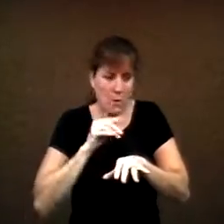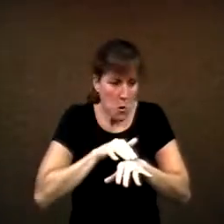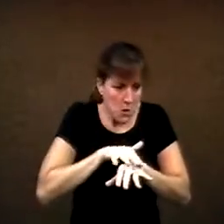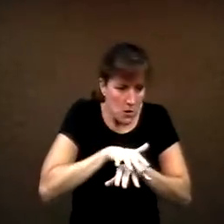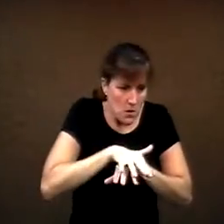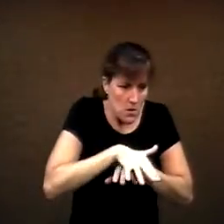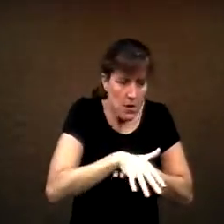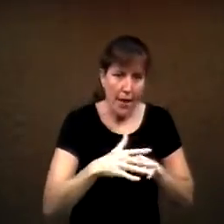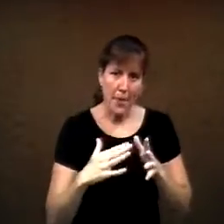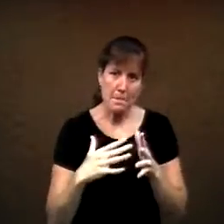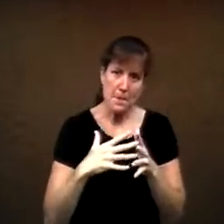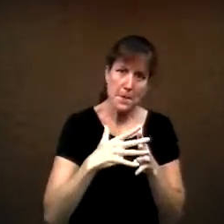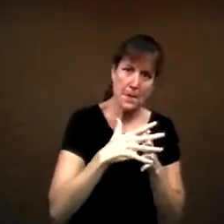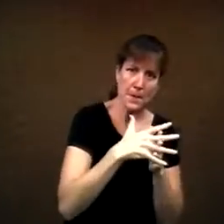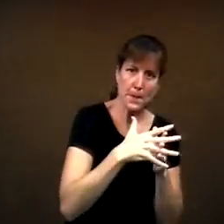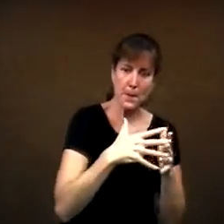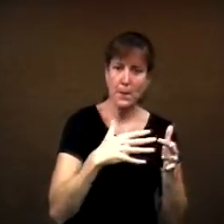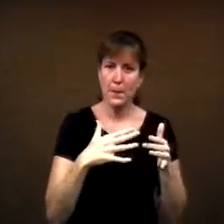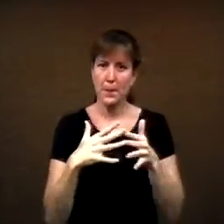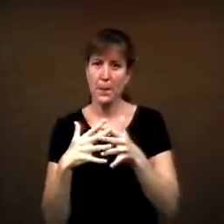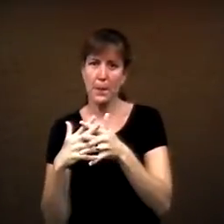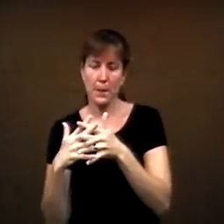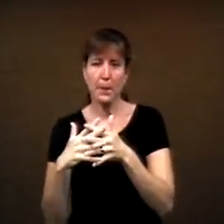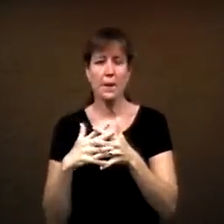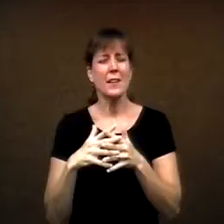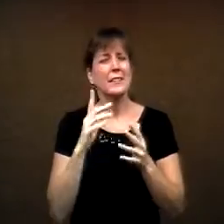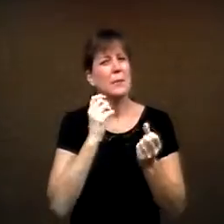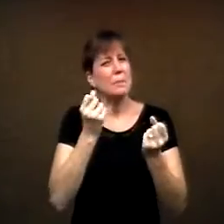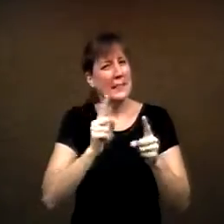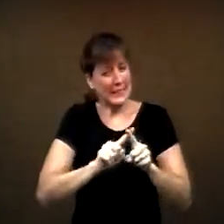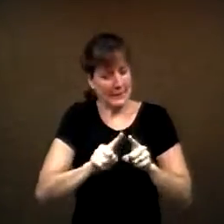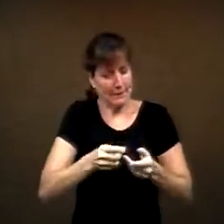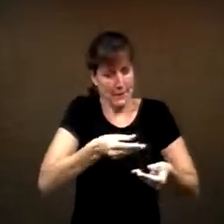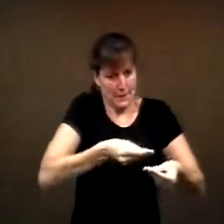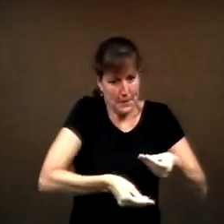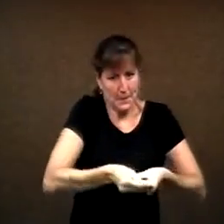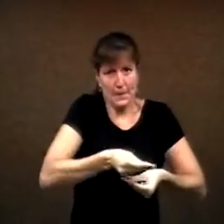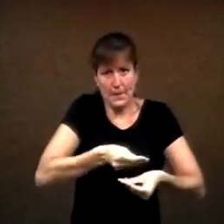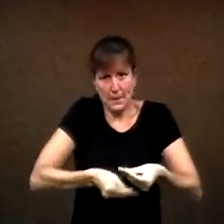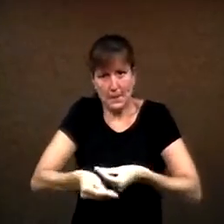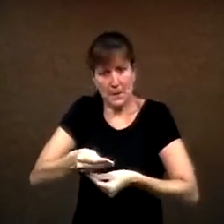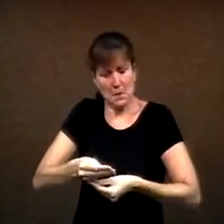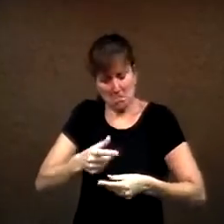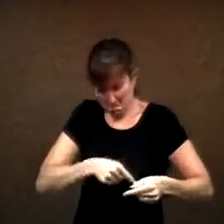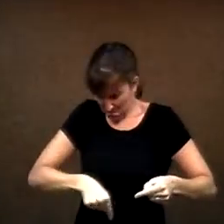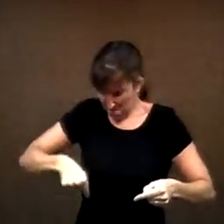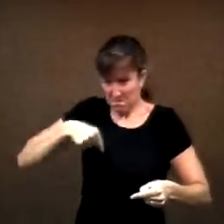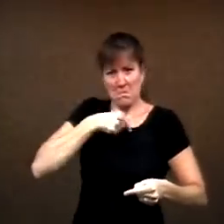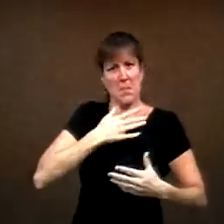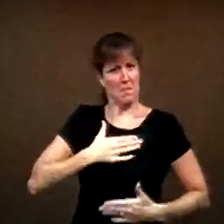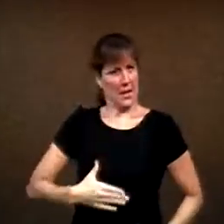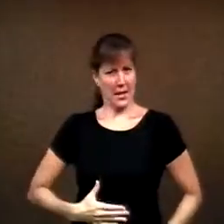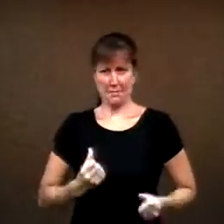So there are many different sites of exchange in the body. The list of capillary networks is literally endless.